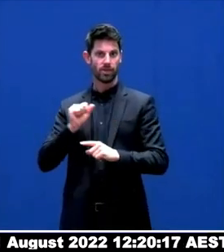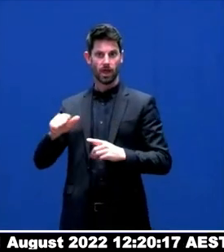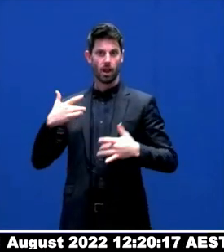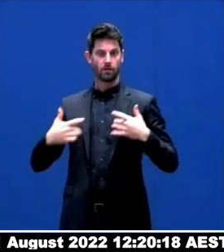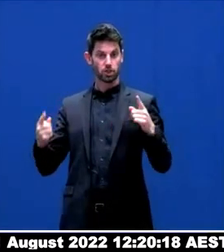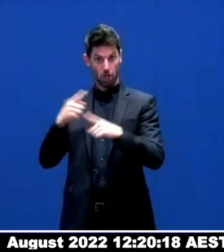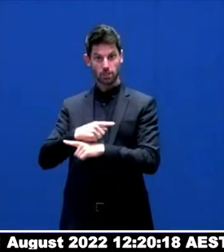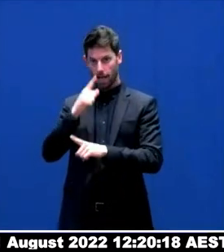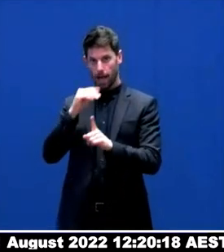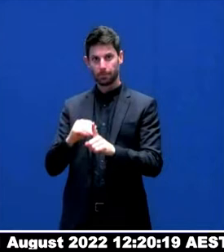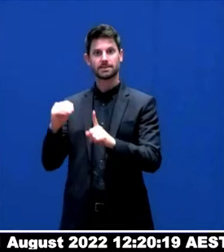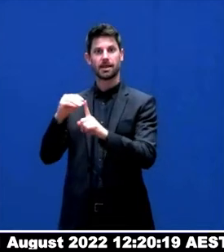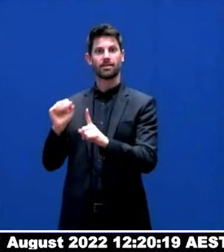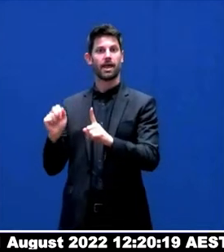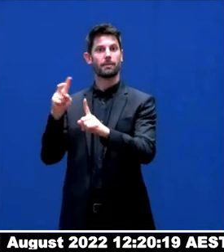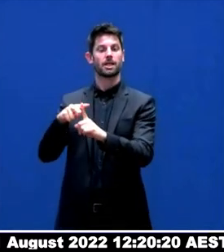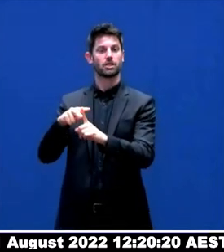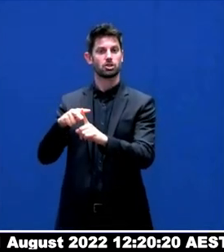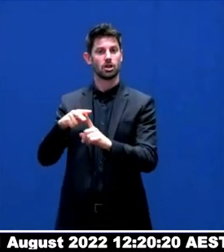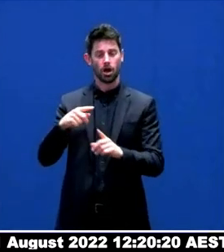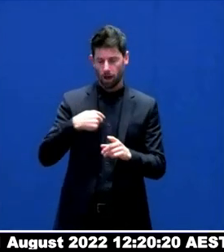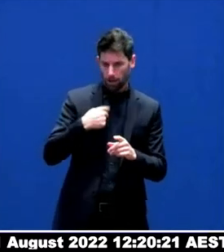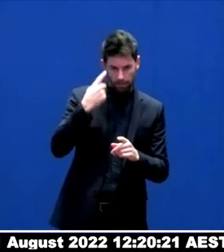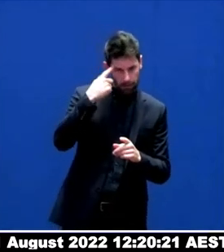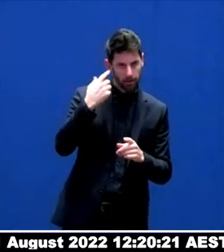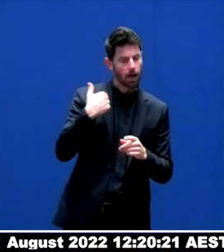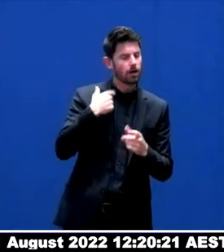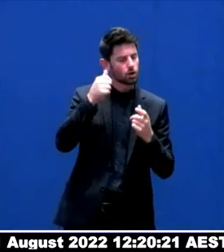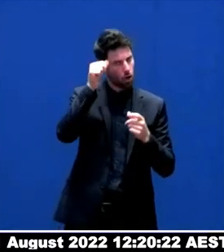And I also understand that there is a process where somebody can put in an appeal